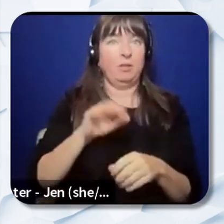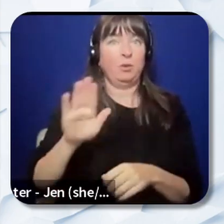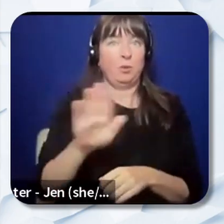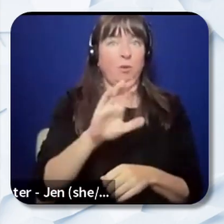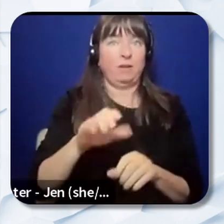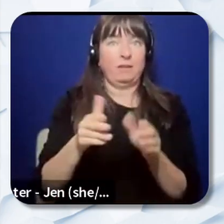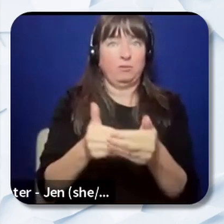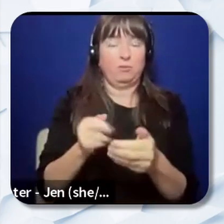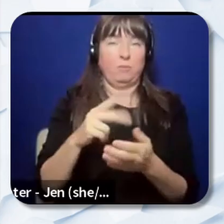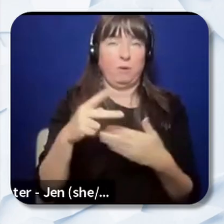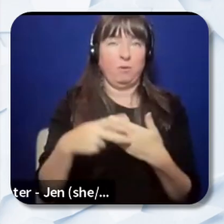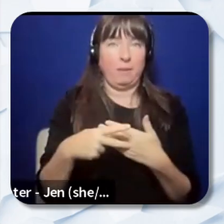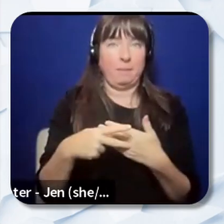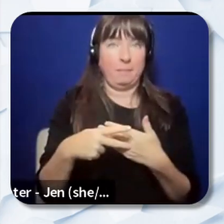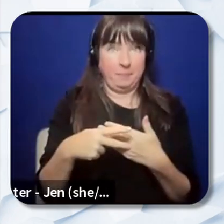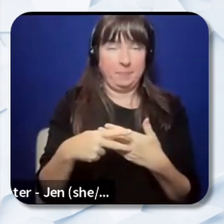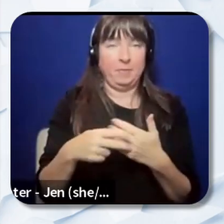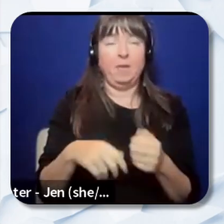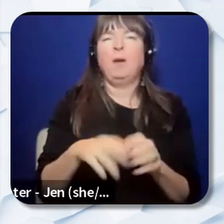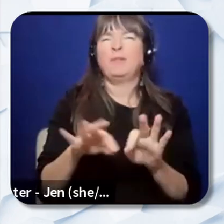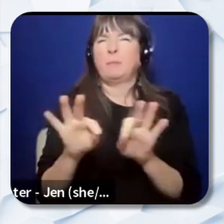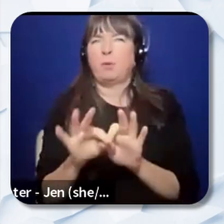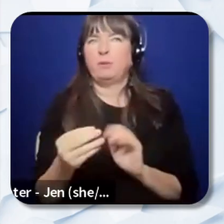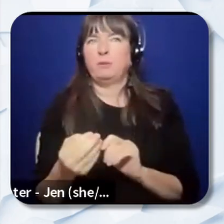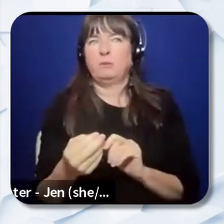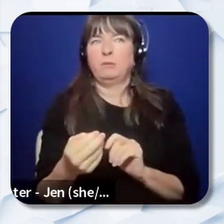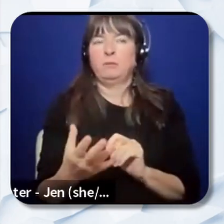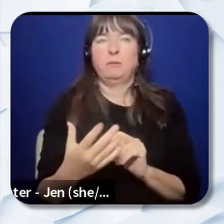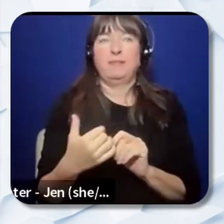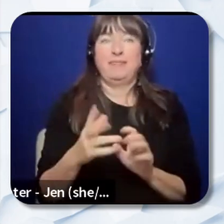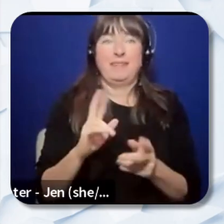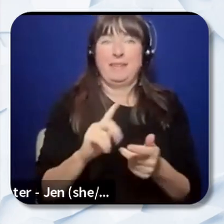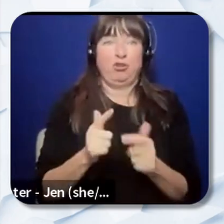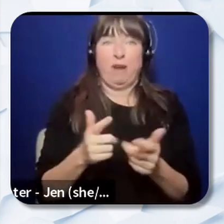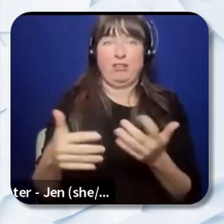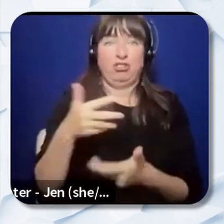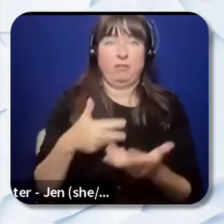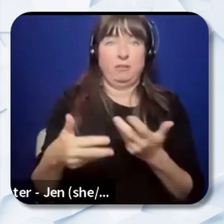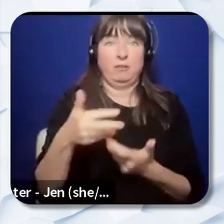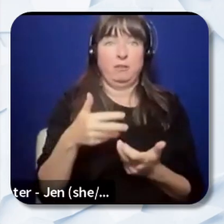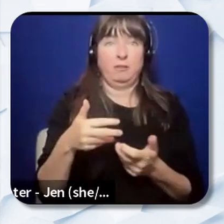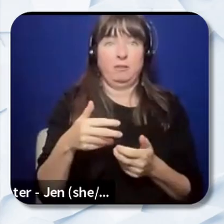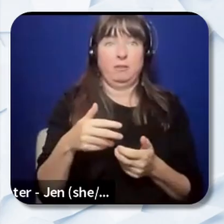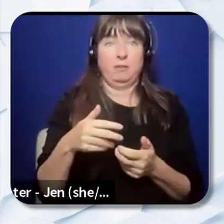program? It's also important to note here that interactions are are assumed to be poor but rather